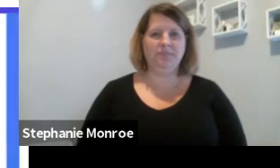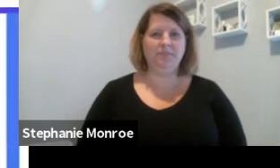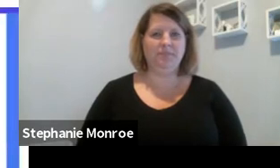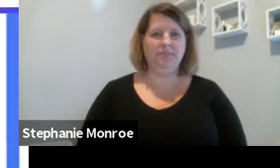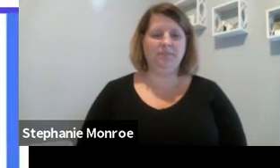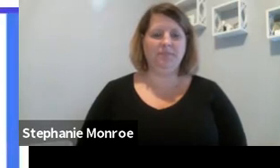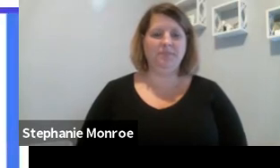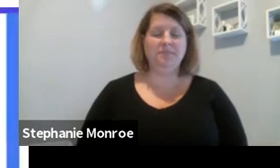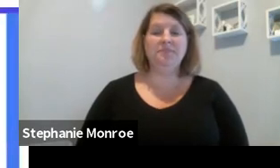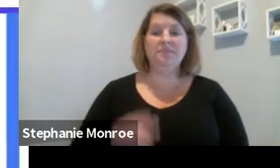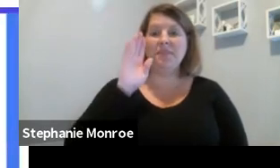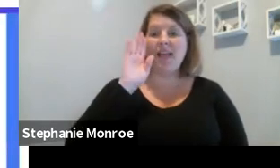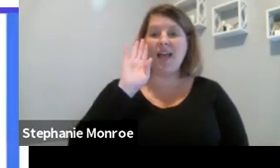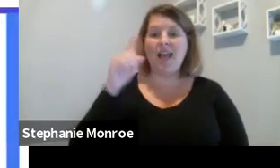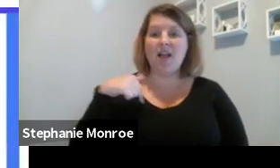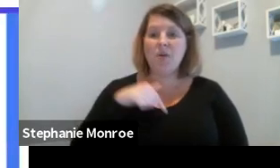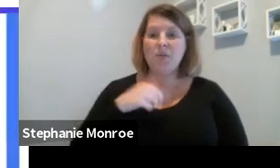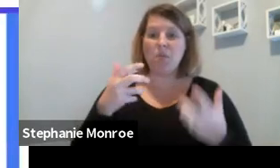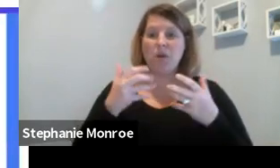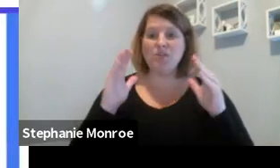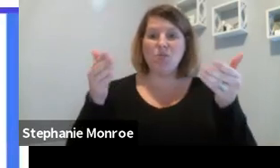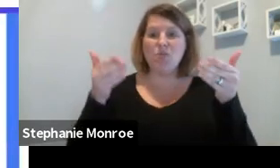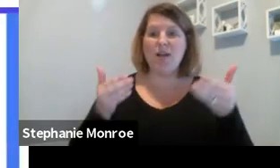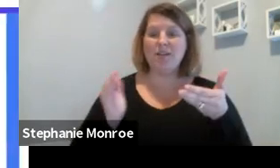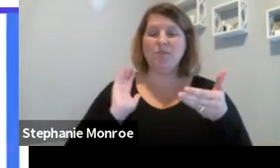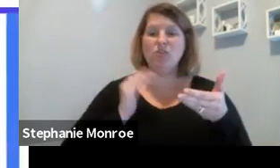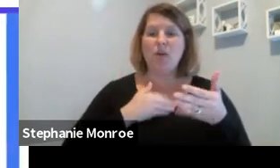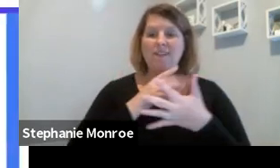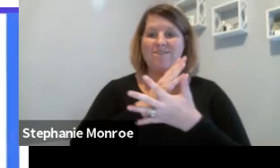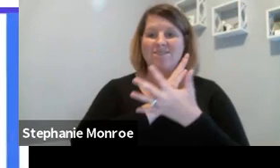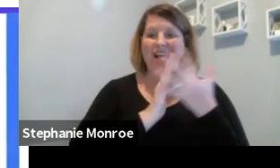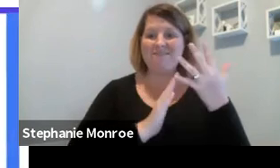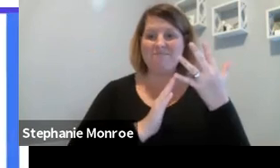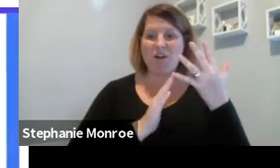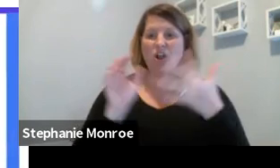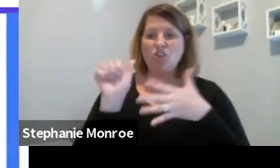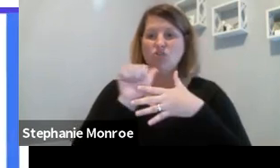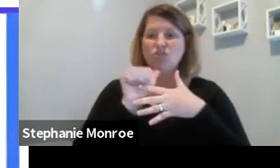[Anna] Hi, we would like to welcome you to our five-part training series on domestic violence,